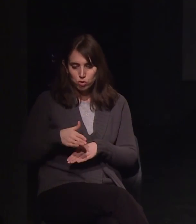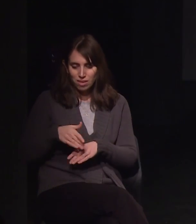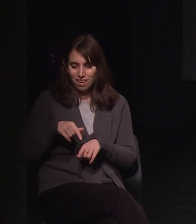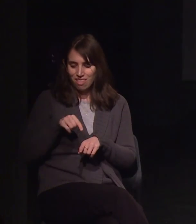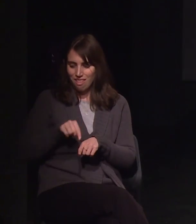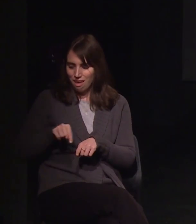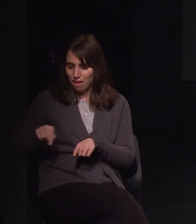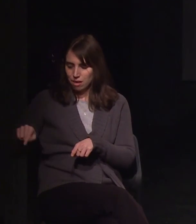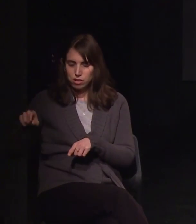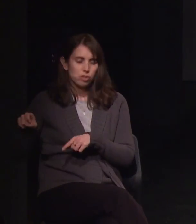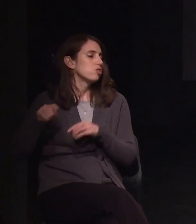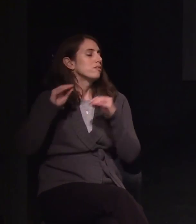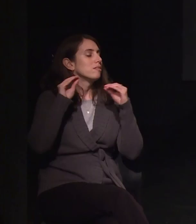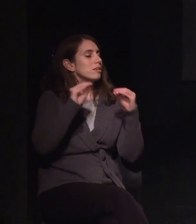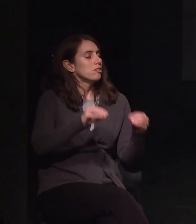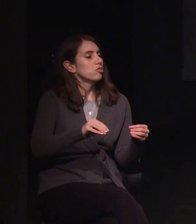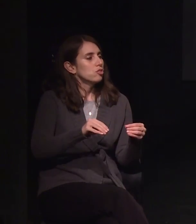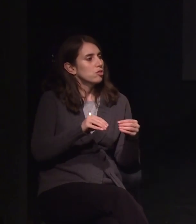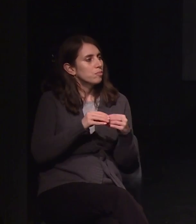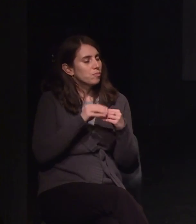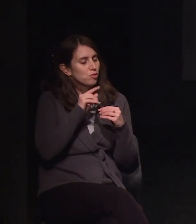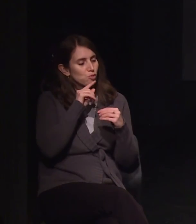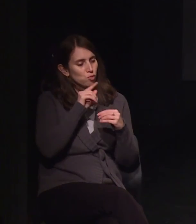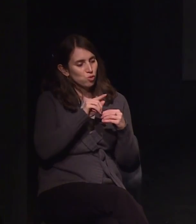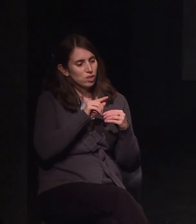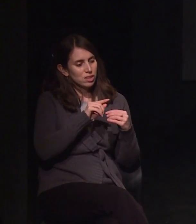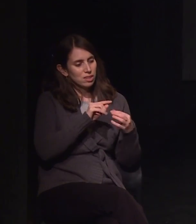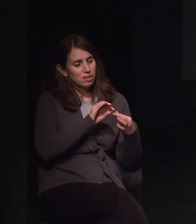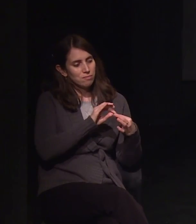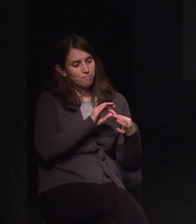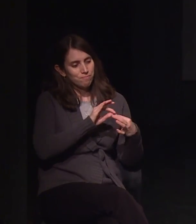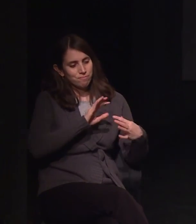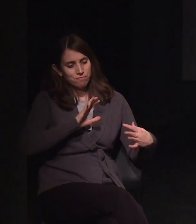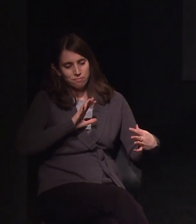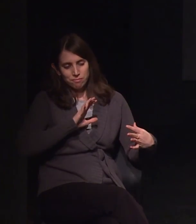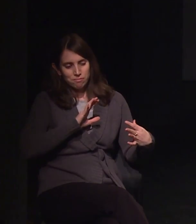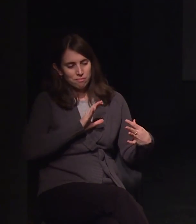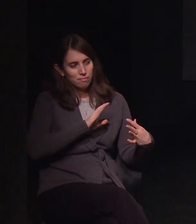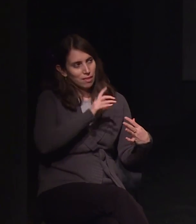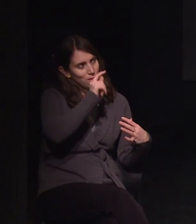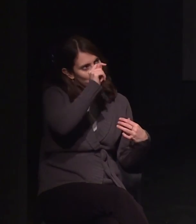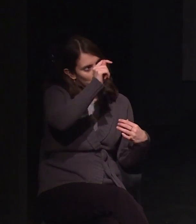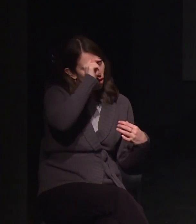it, we move decidedly away from theorizing about entrepreneurship, and actually teaching